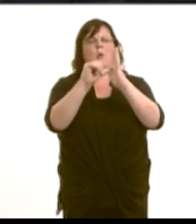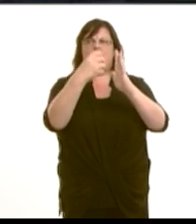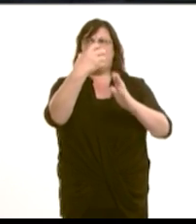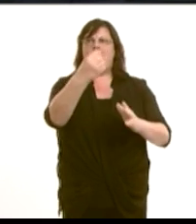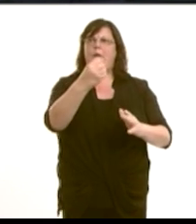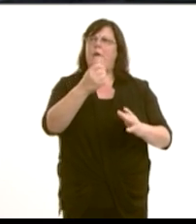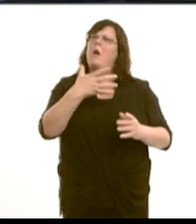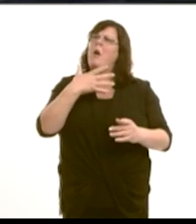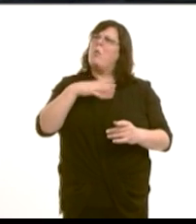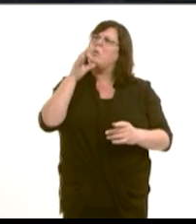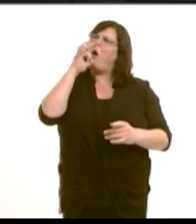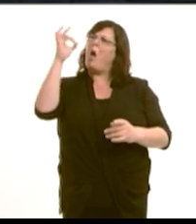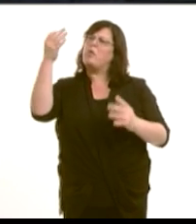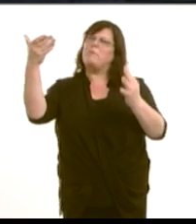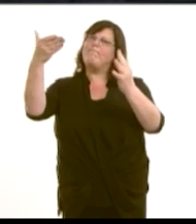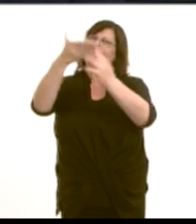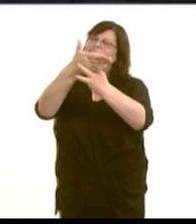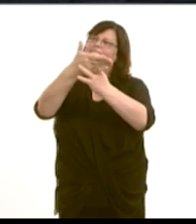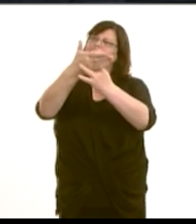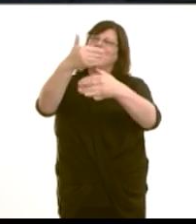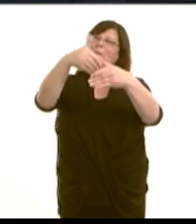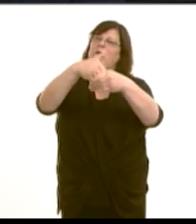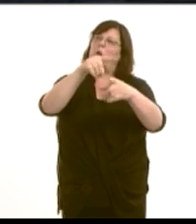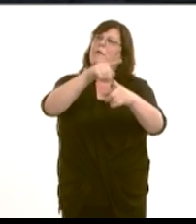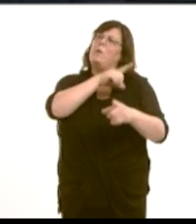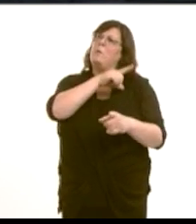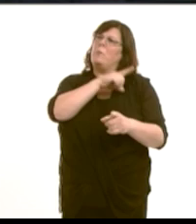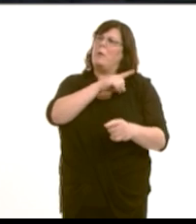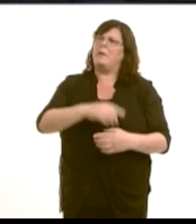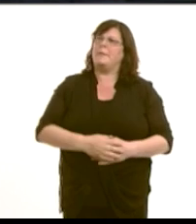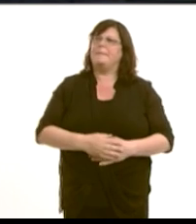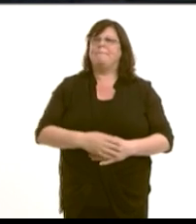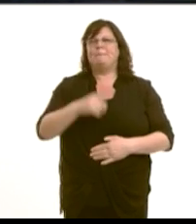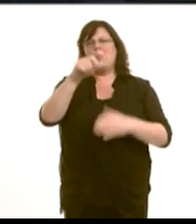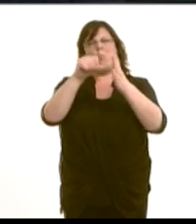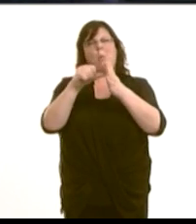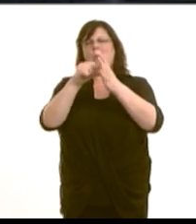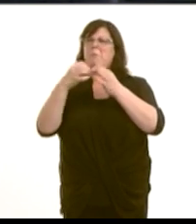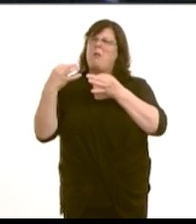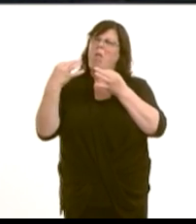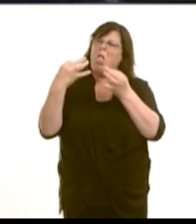you to intervene, as this matter has been going on for about 10 years now.